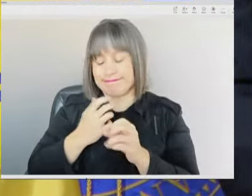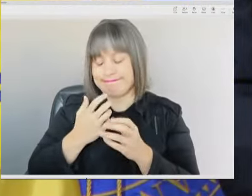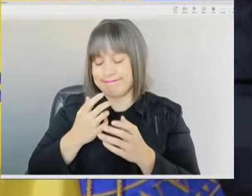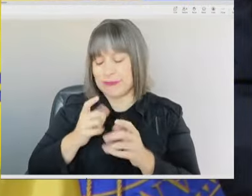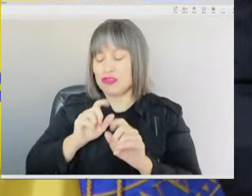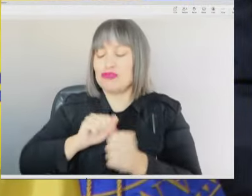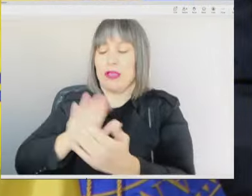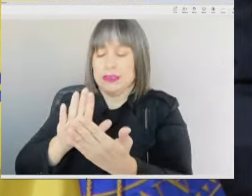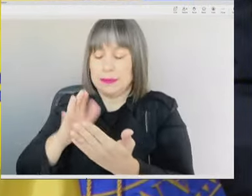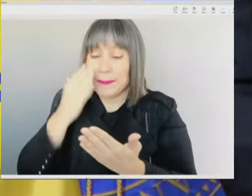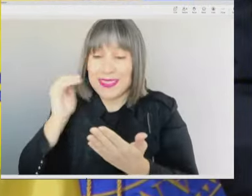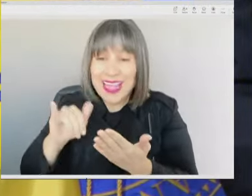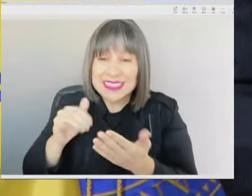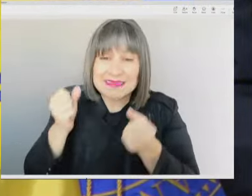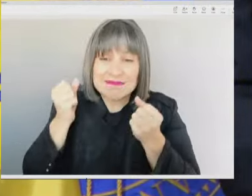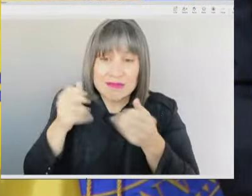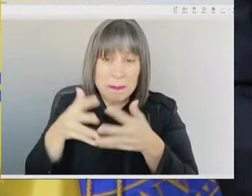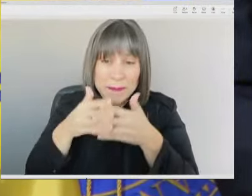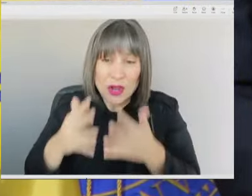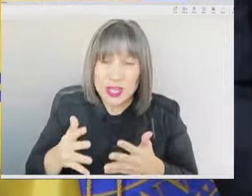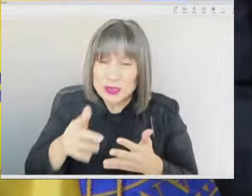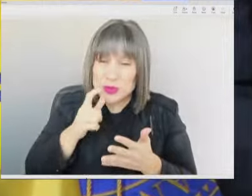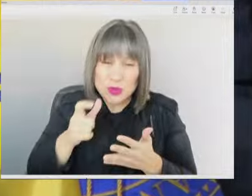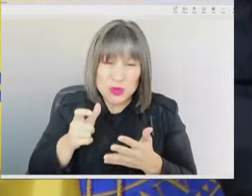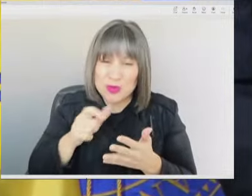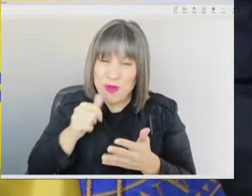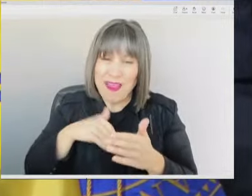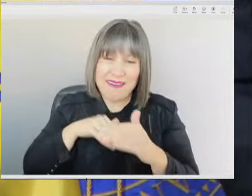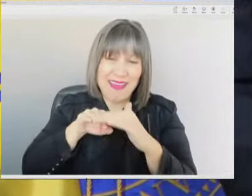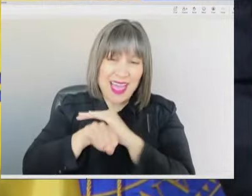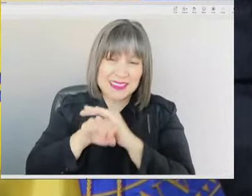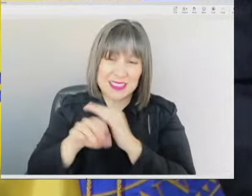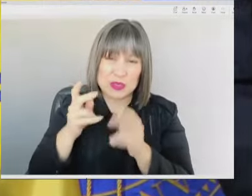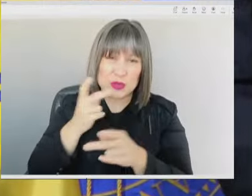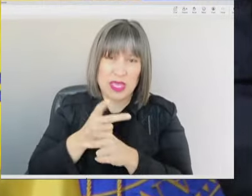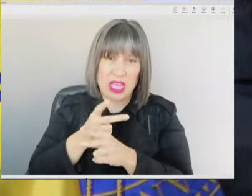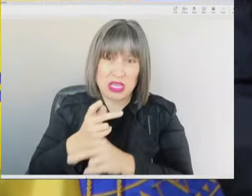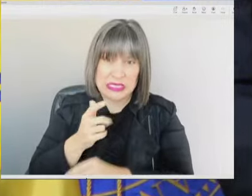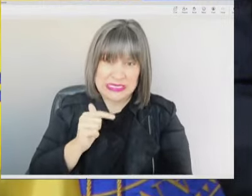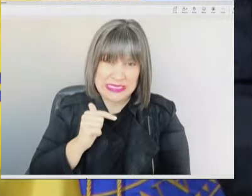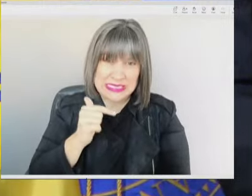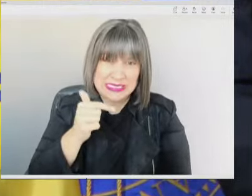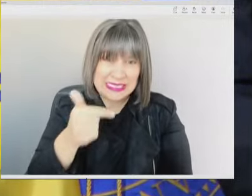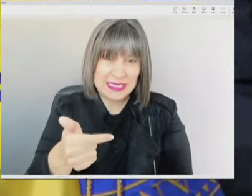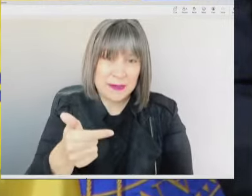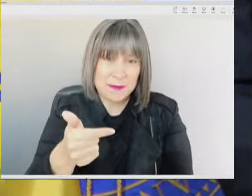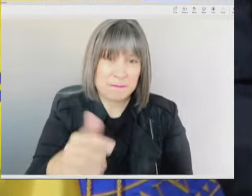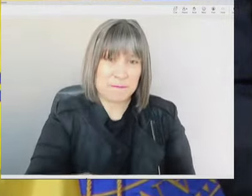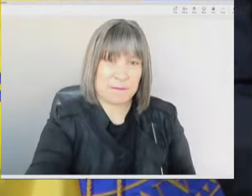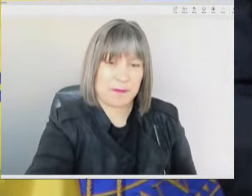care. When you populate hospice, there are seven times more hospice in California than there was